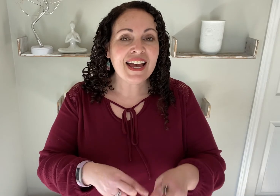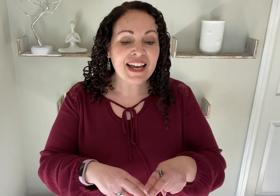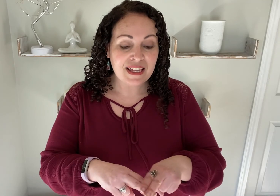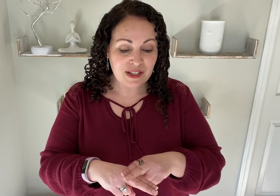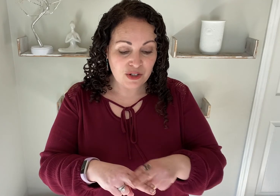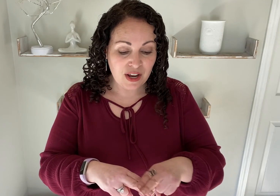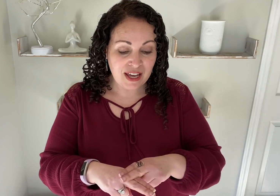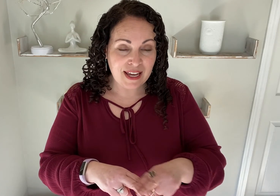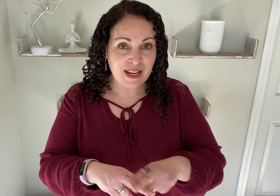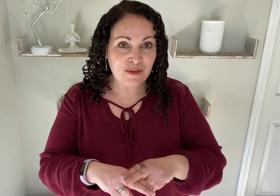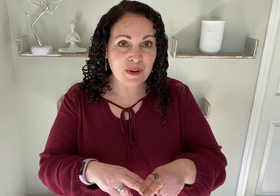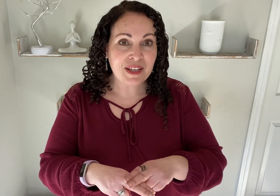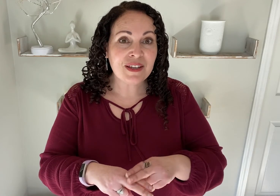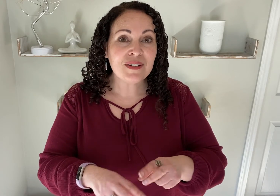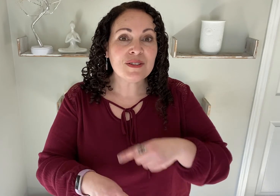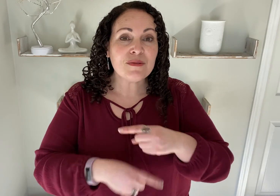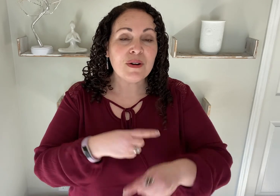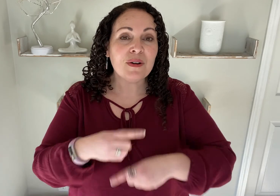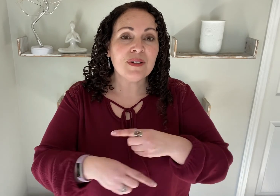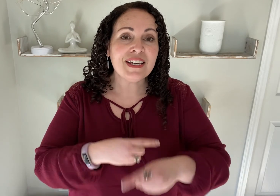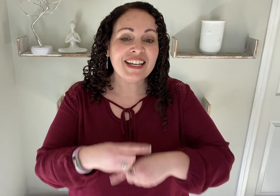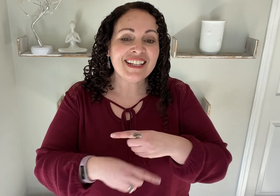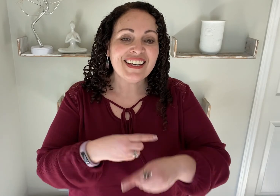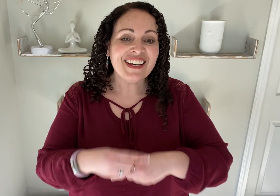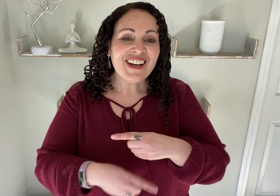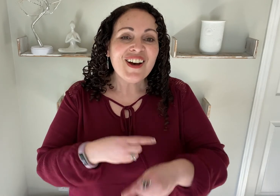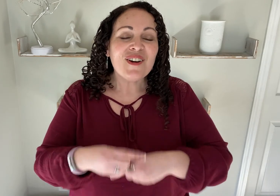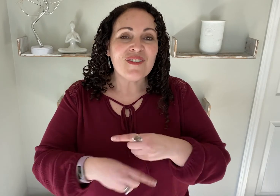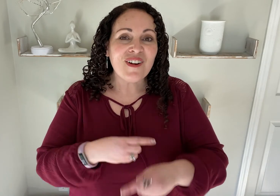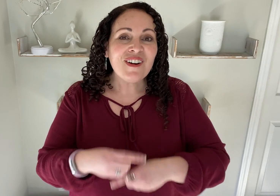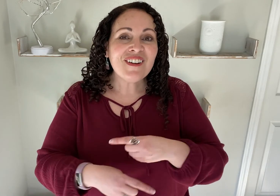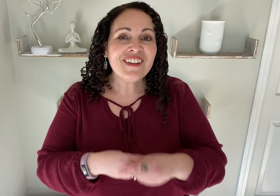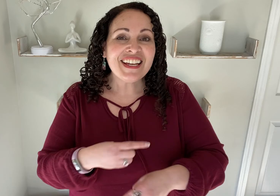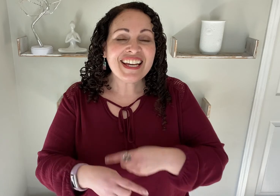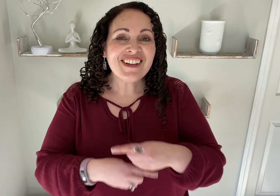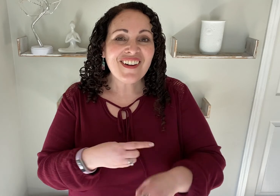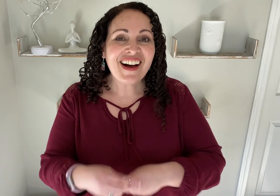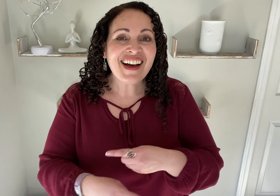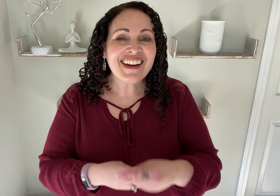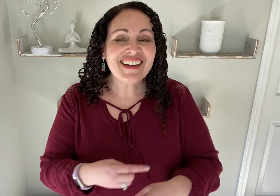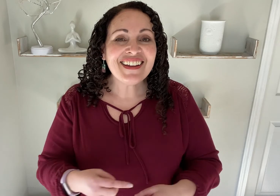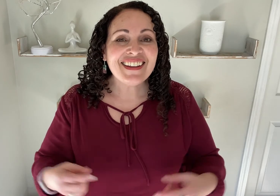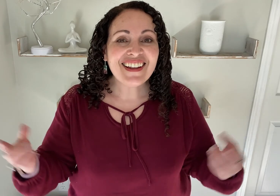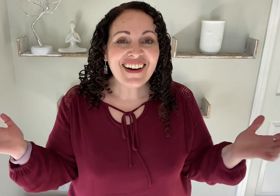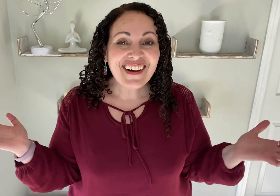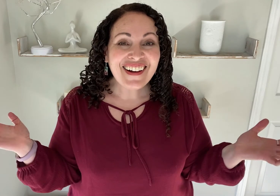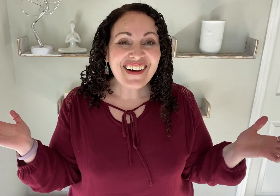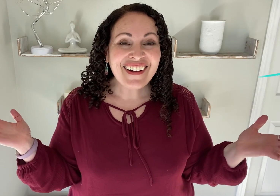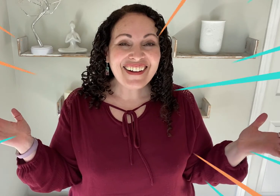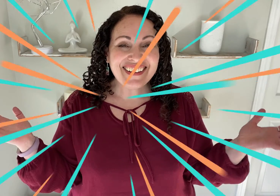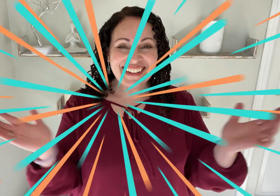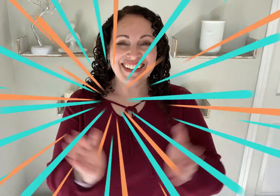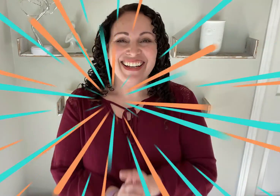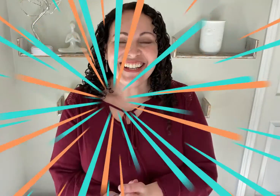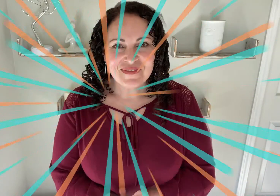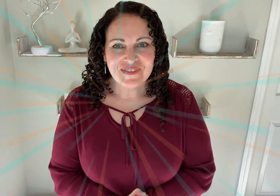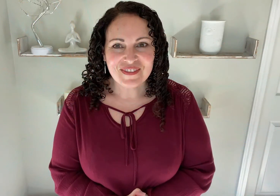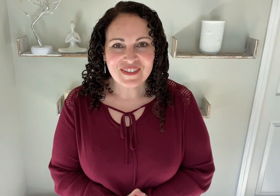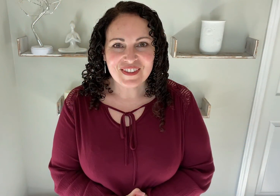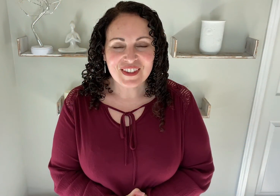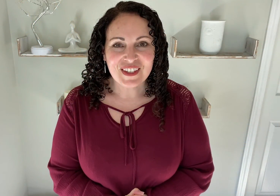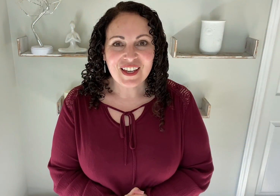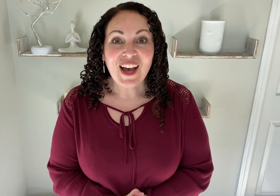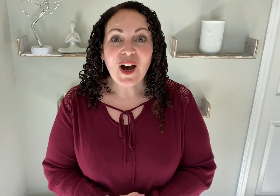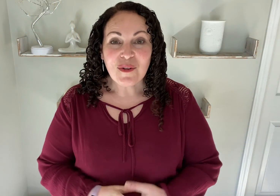And the train wheels are rolling, rolling right along.